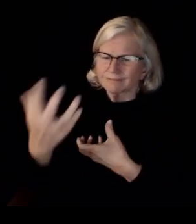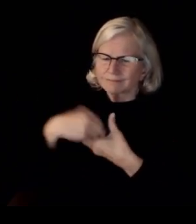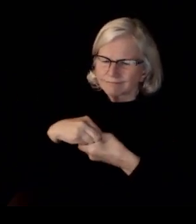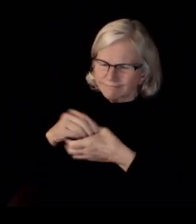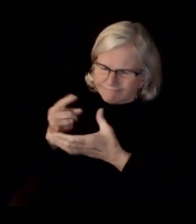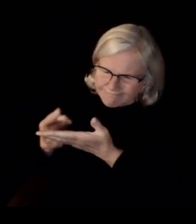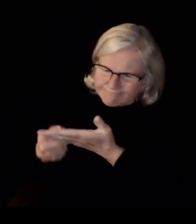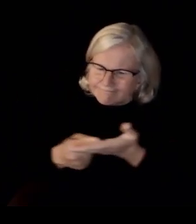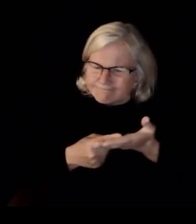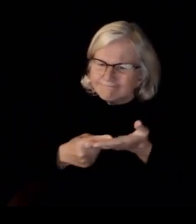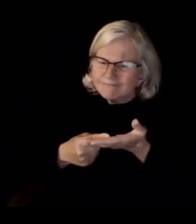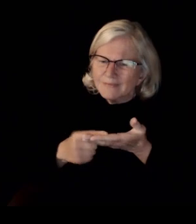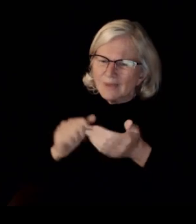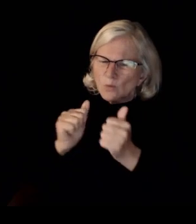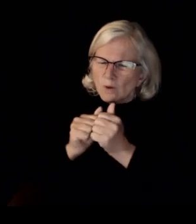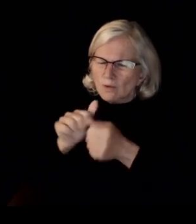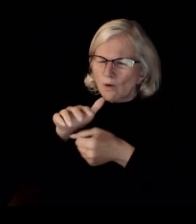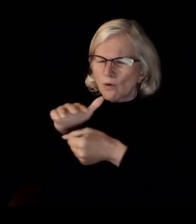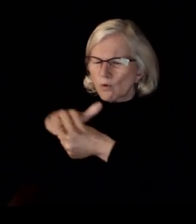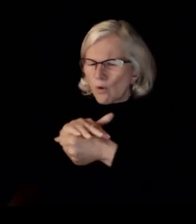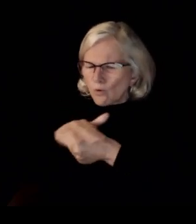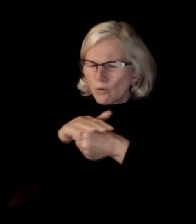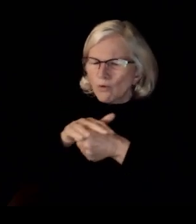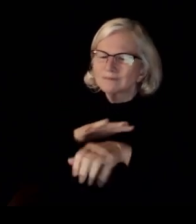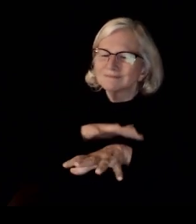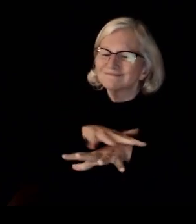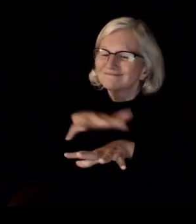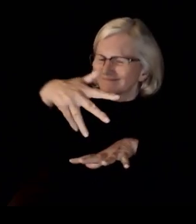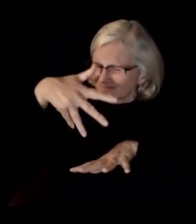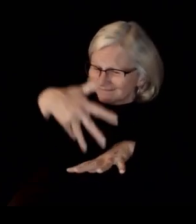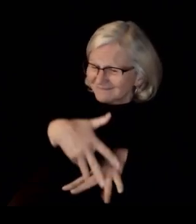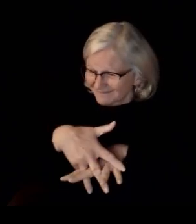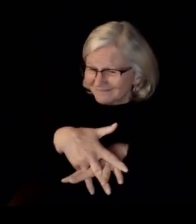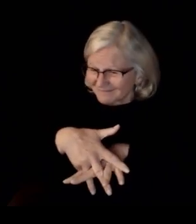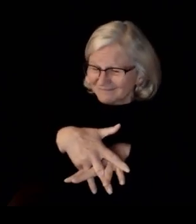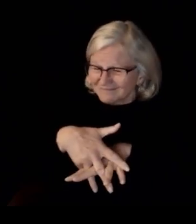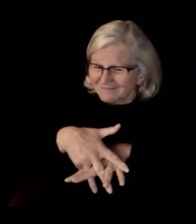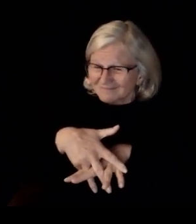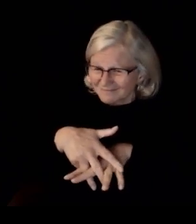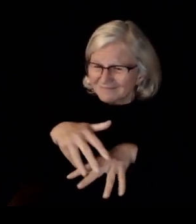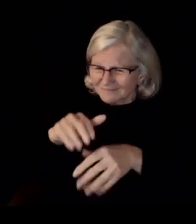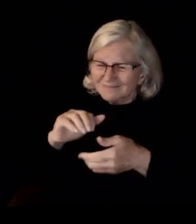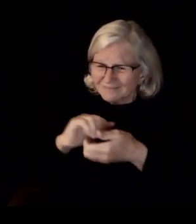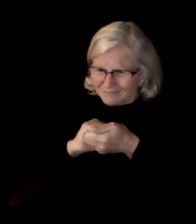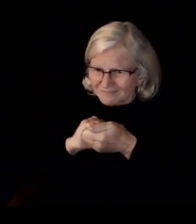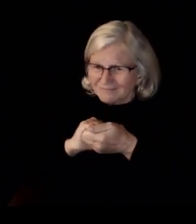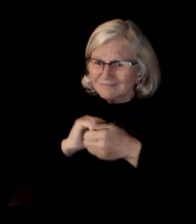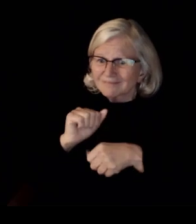to discuss the state strategies in responding to COVID and what other steps might be taken